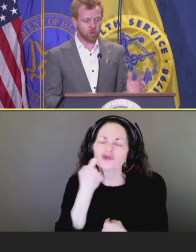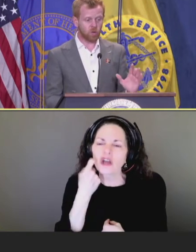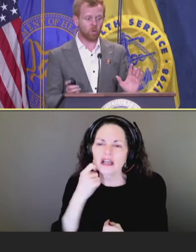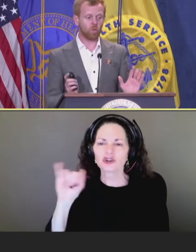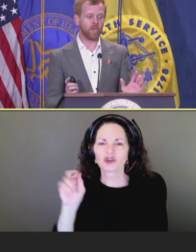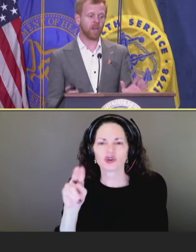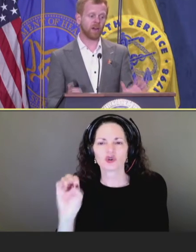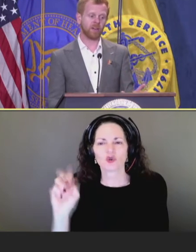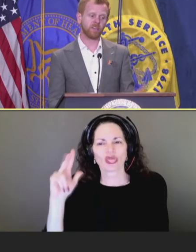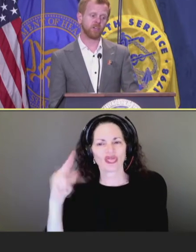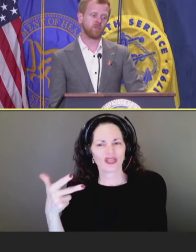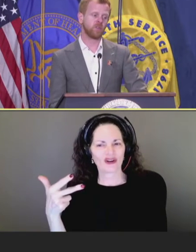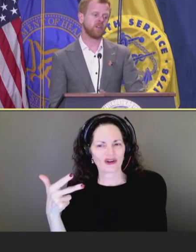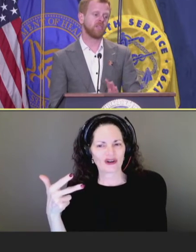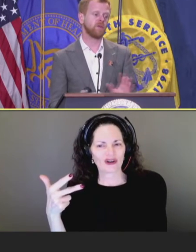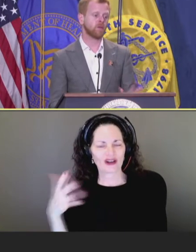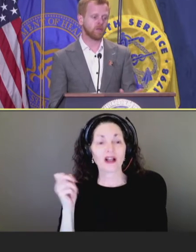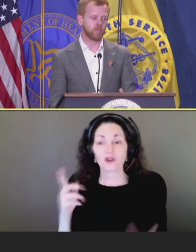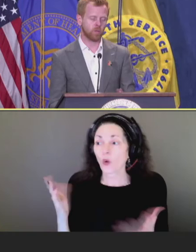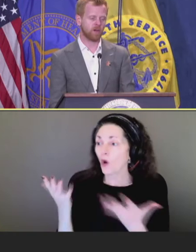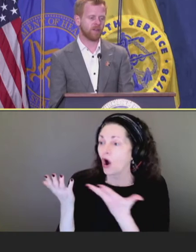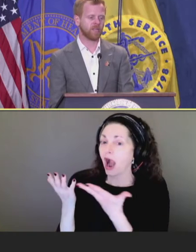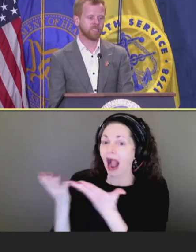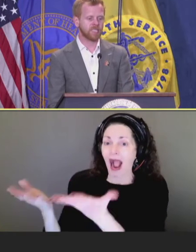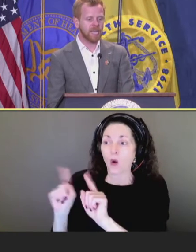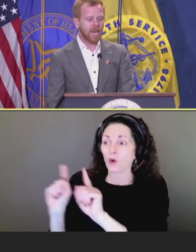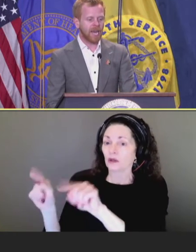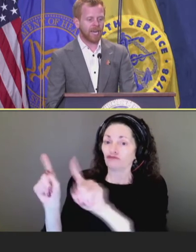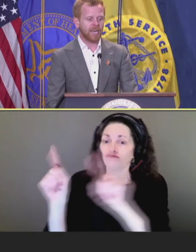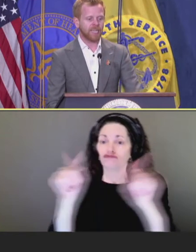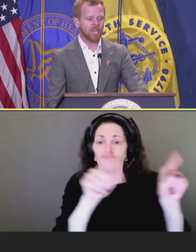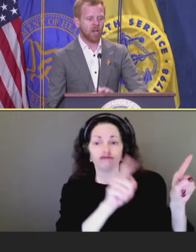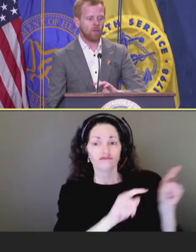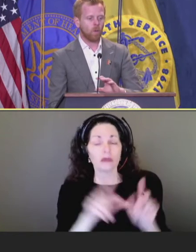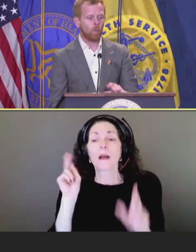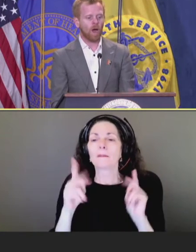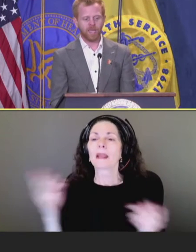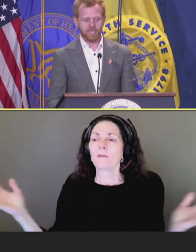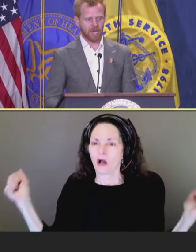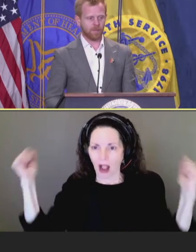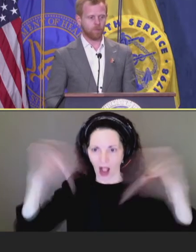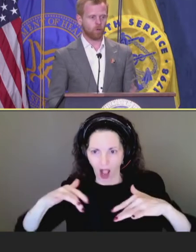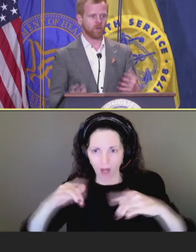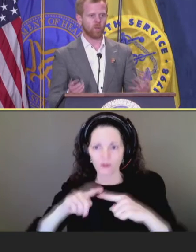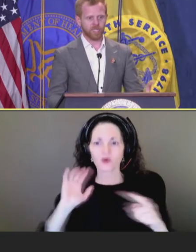So, we are out in the community, people come to our events. And why is that important? And why is